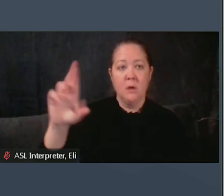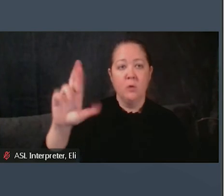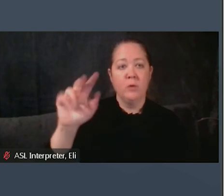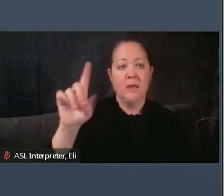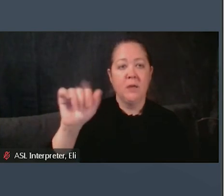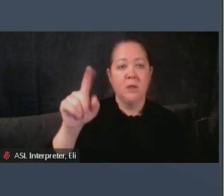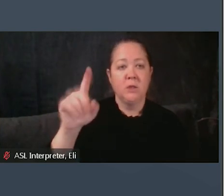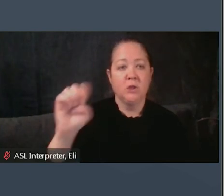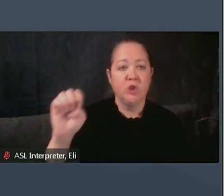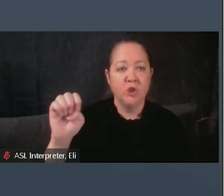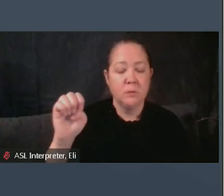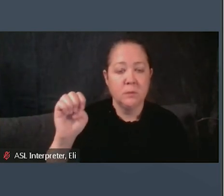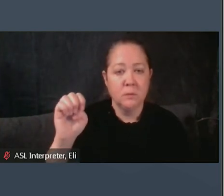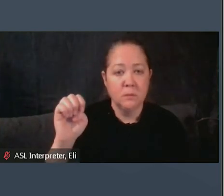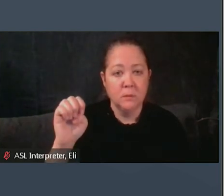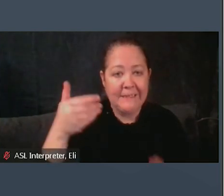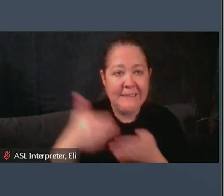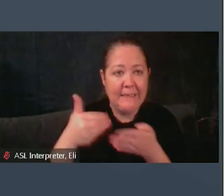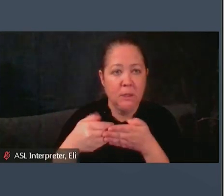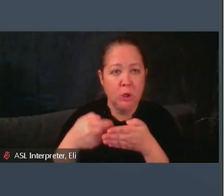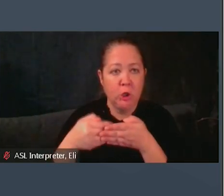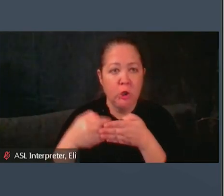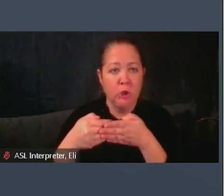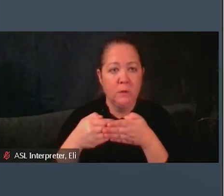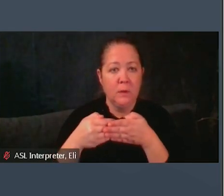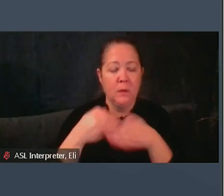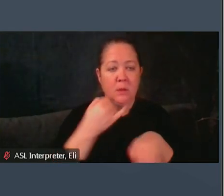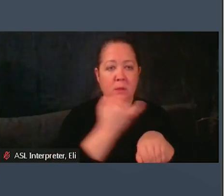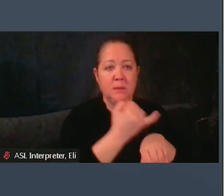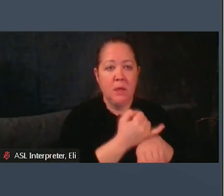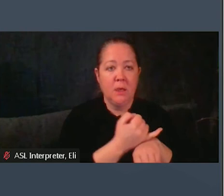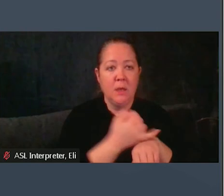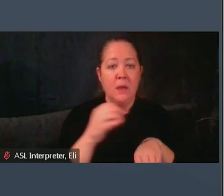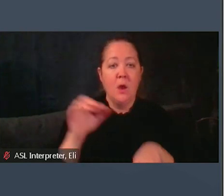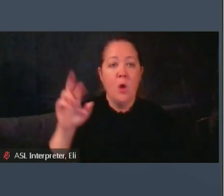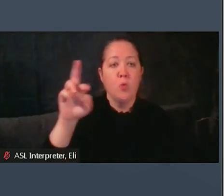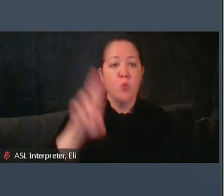Rolling Ridge is not just a development. It is a neighborhood of 144,